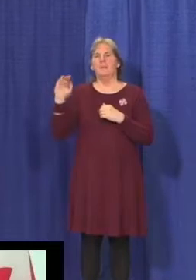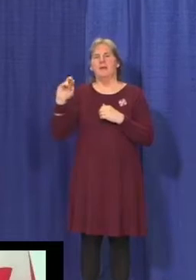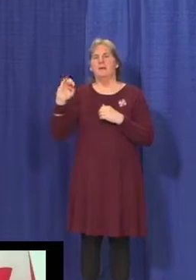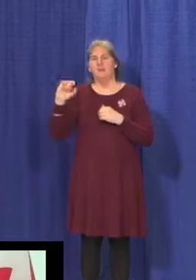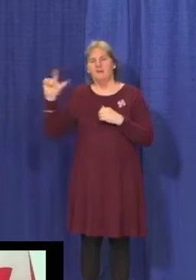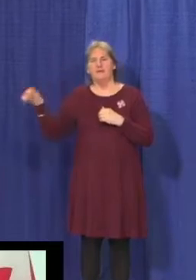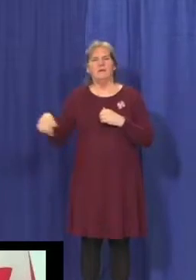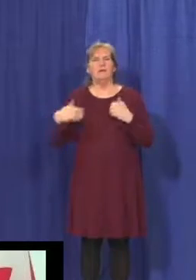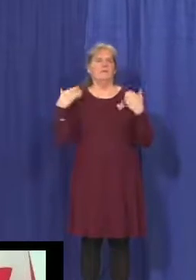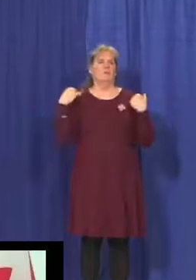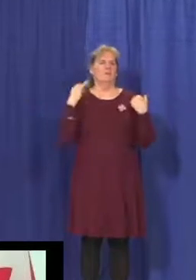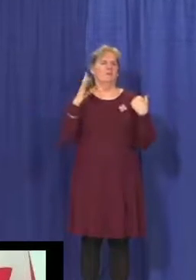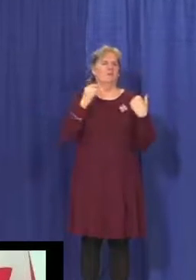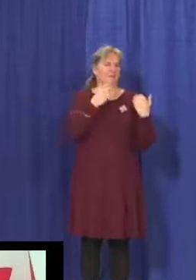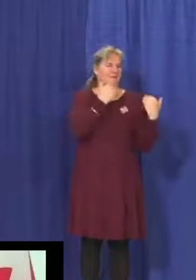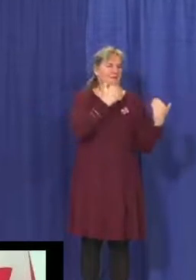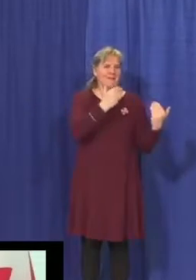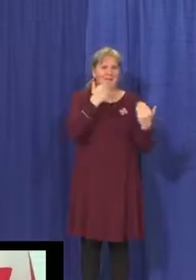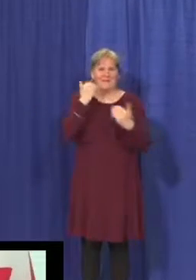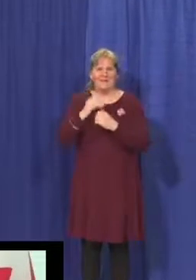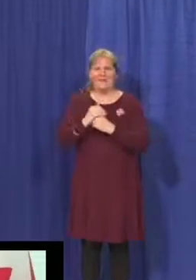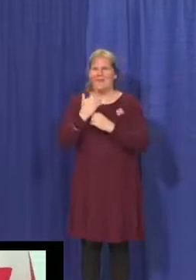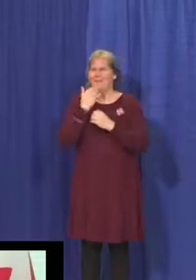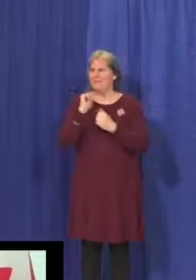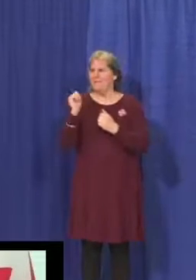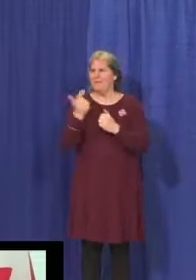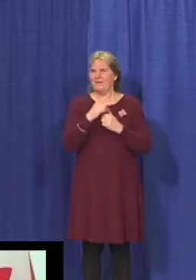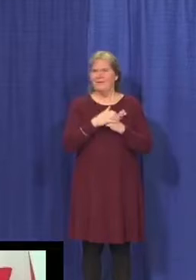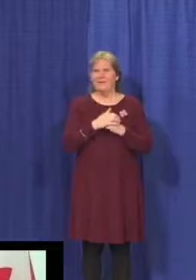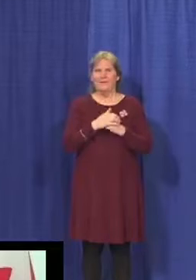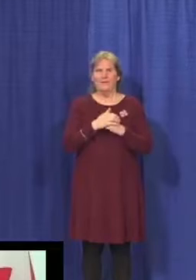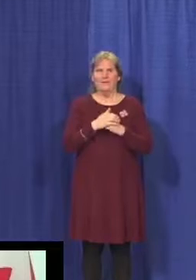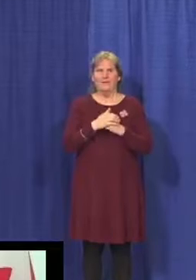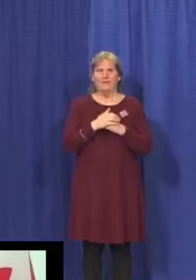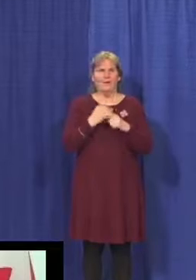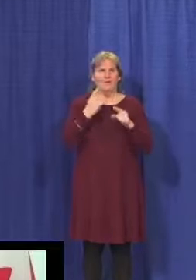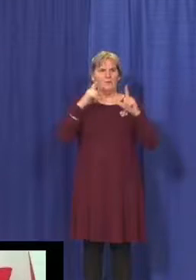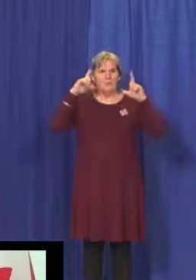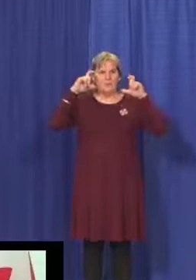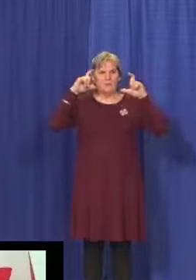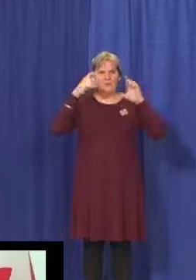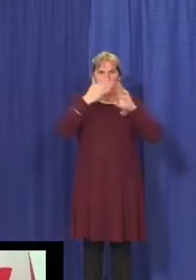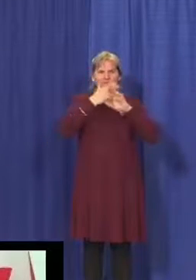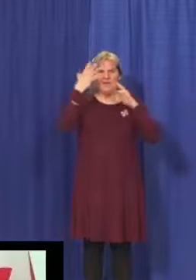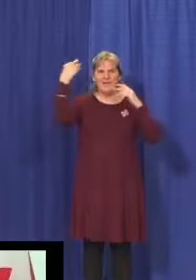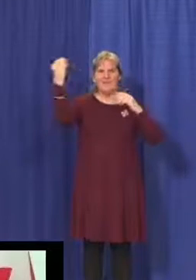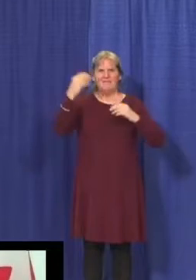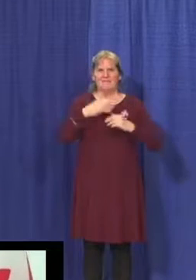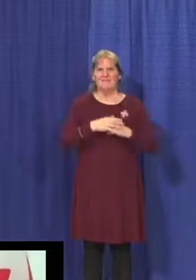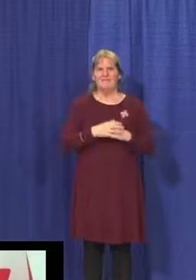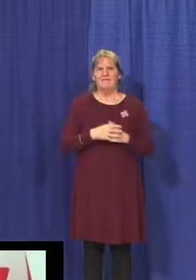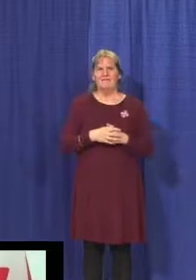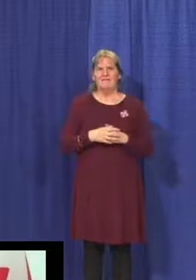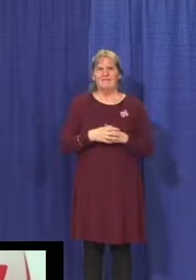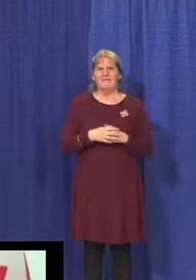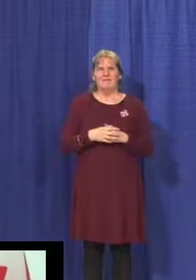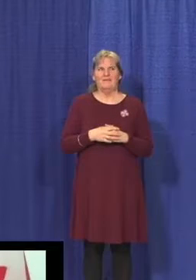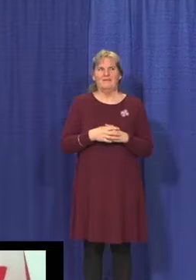and Minister Frost for being here today. Can we take a picture before